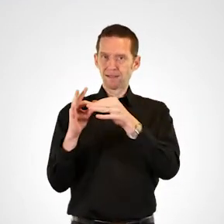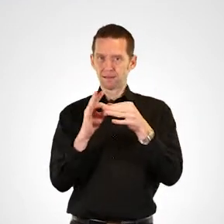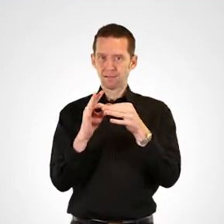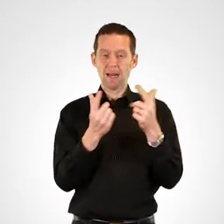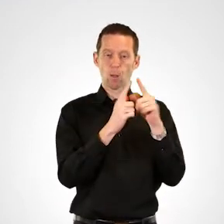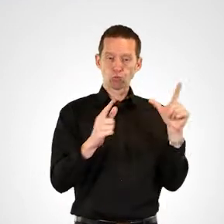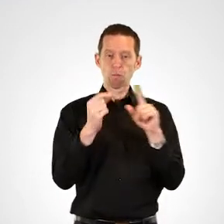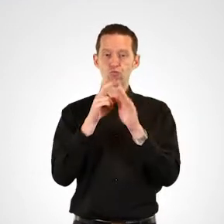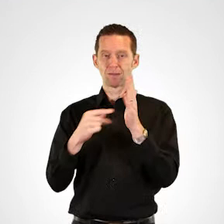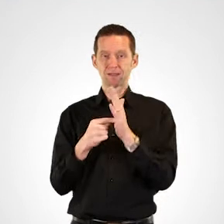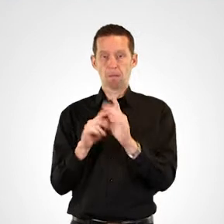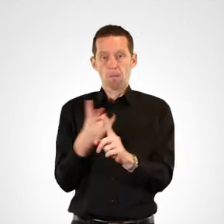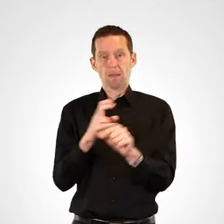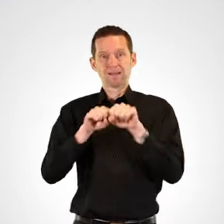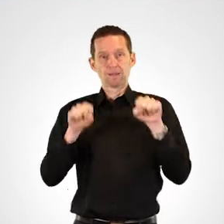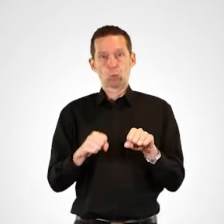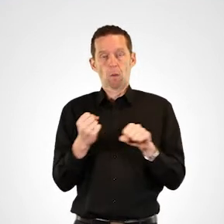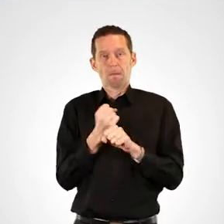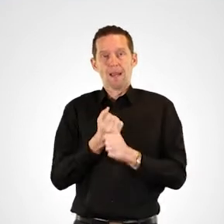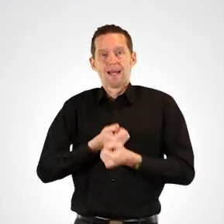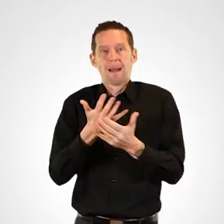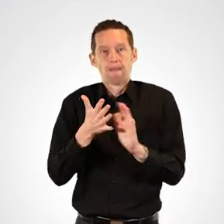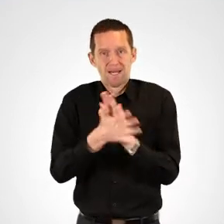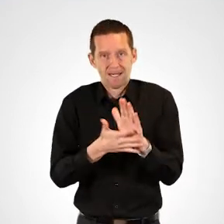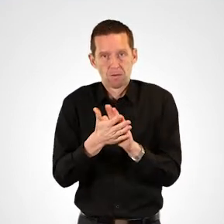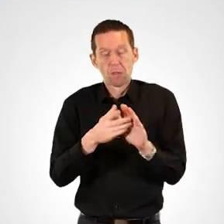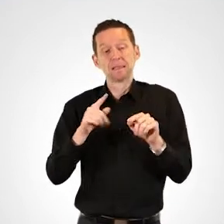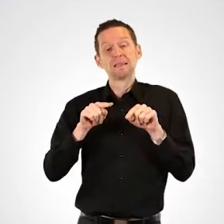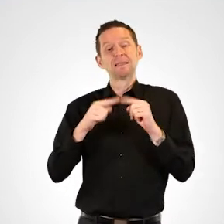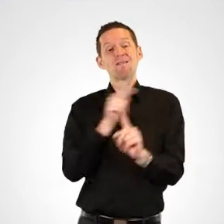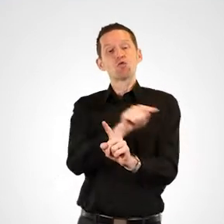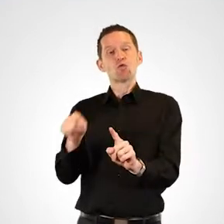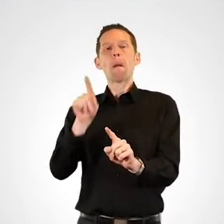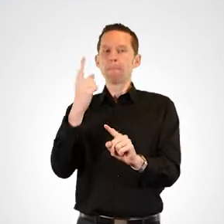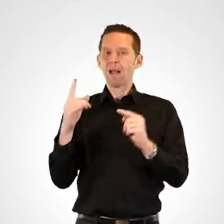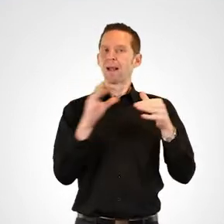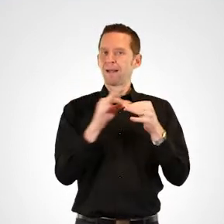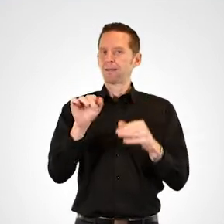Language and print are both systems for making meaning. They're different but they're connected.